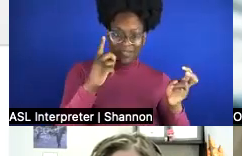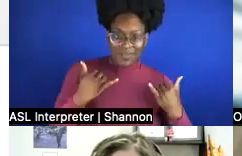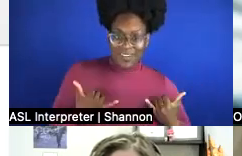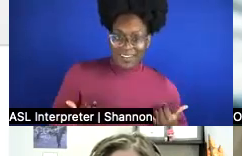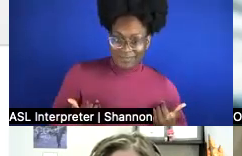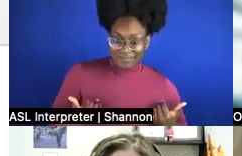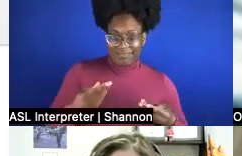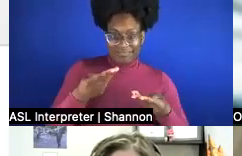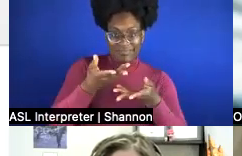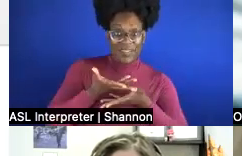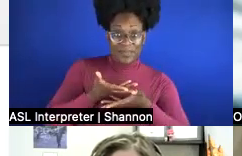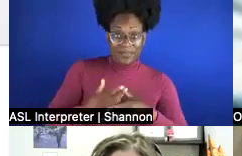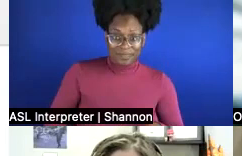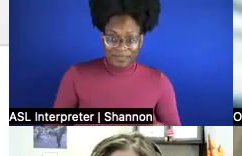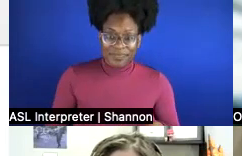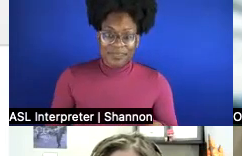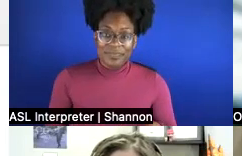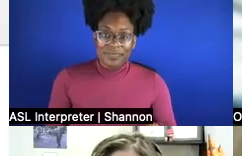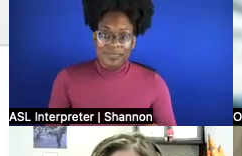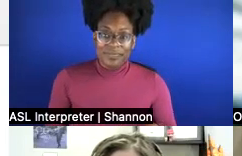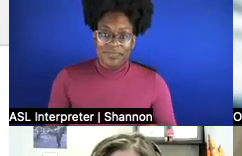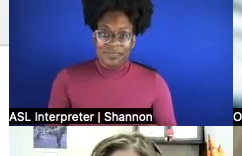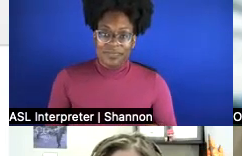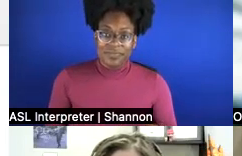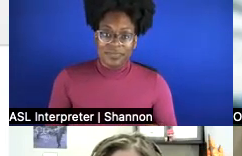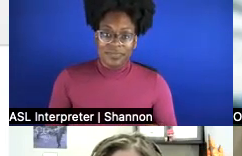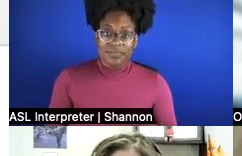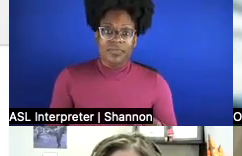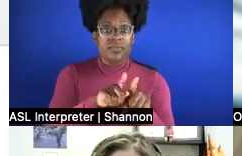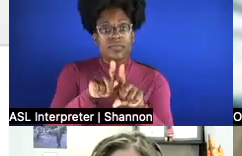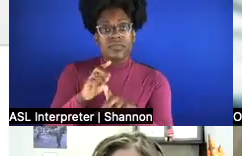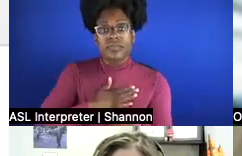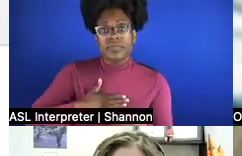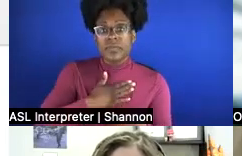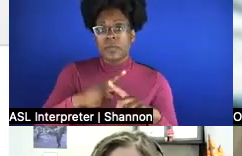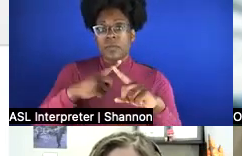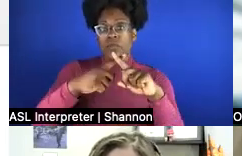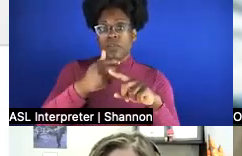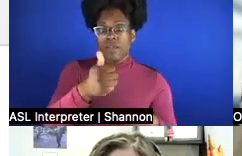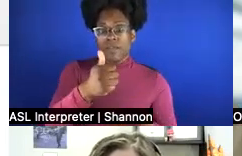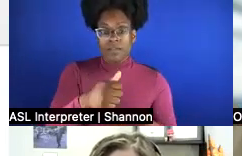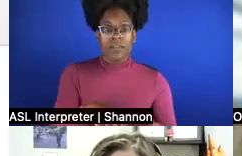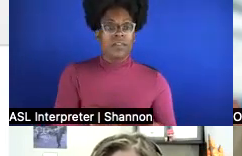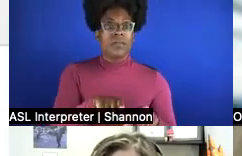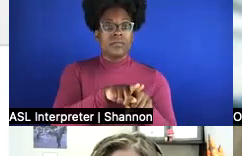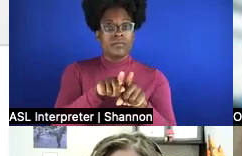Again, we're going to ask that you please mute yourself and turn off your camera until later on,